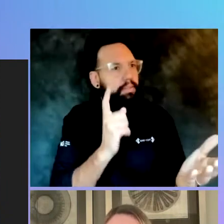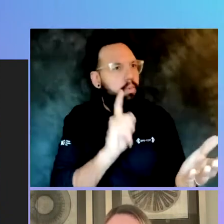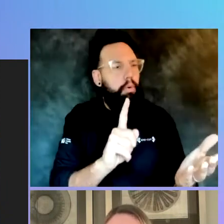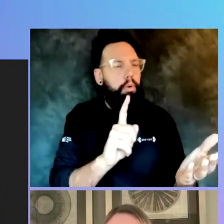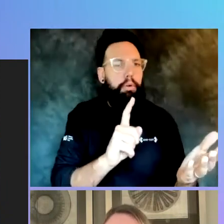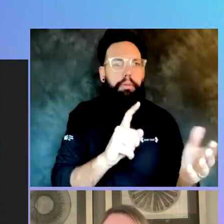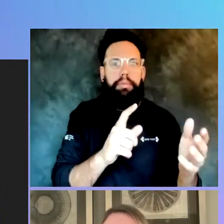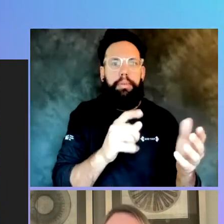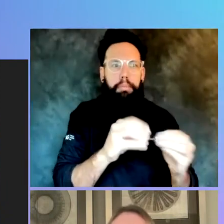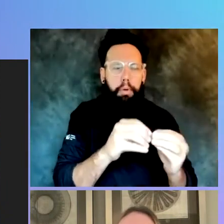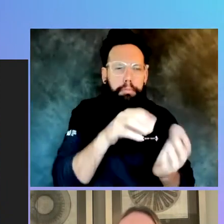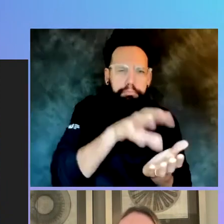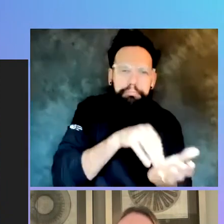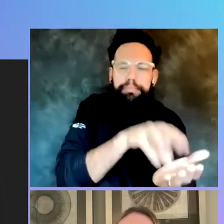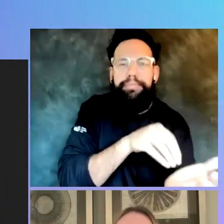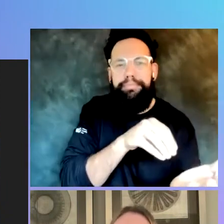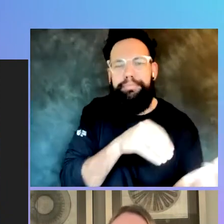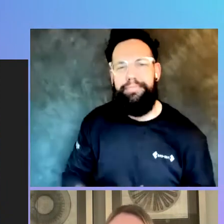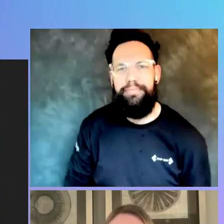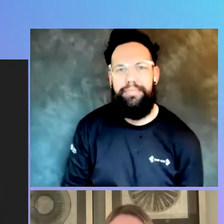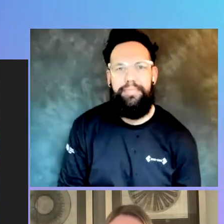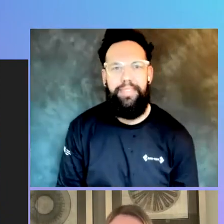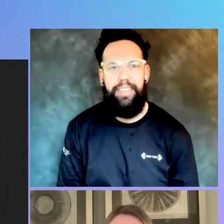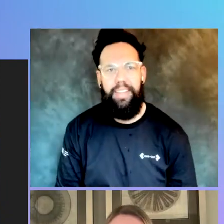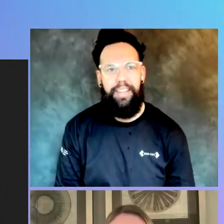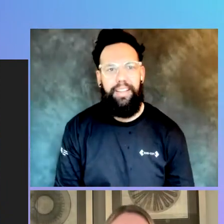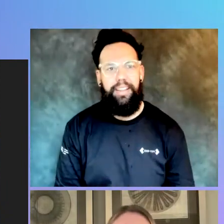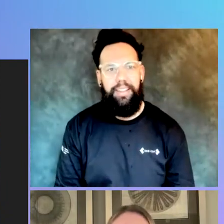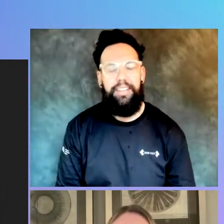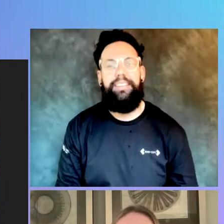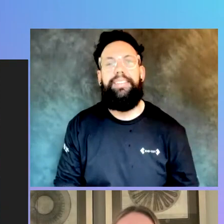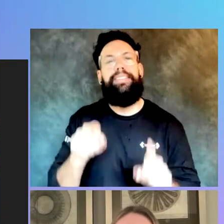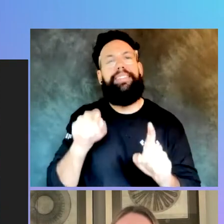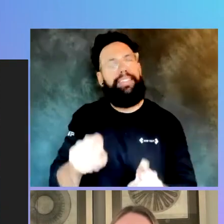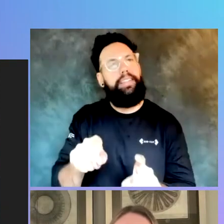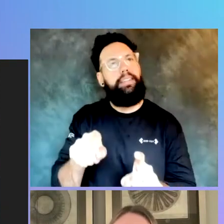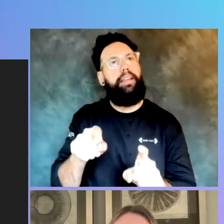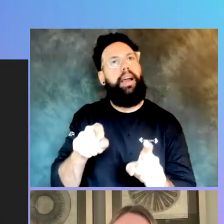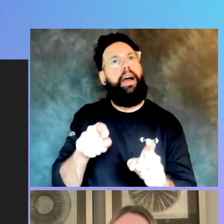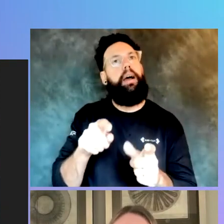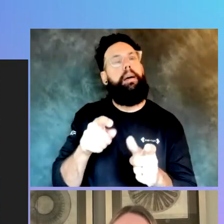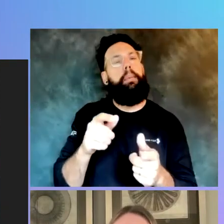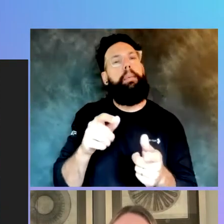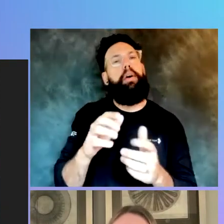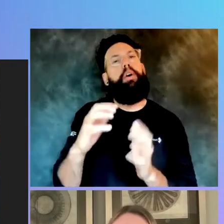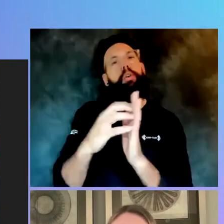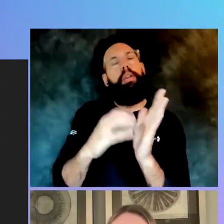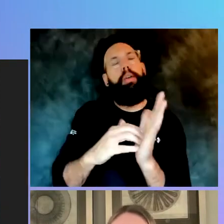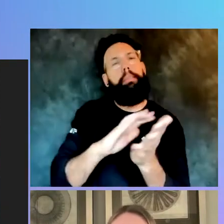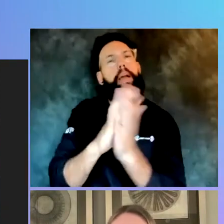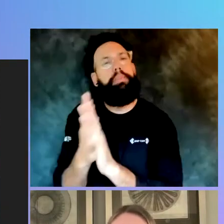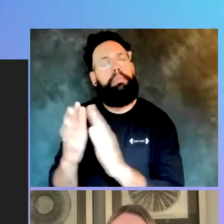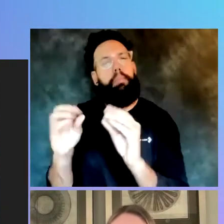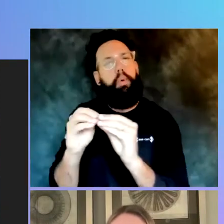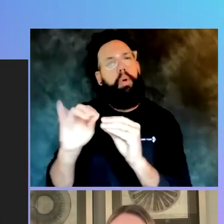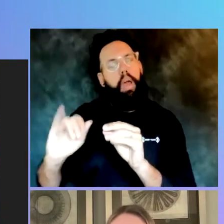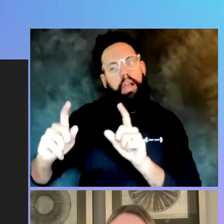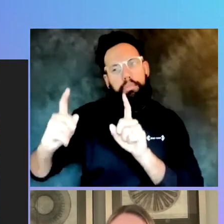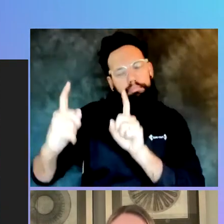makes learning coding akin to having like a supportive tutor always available to offer assistance and a fresh